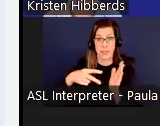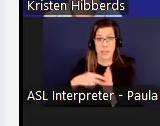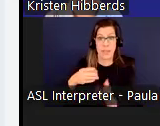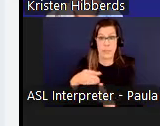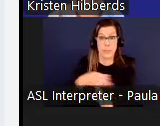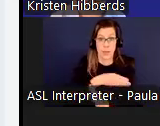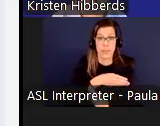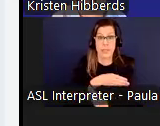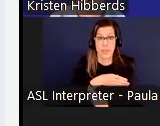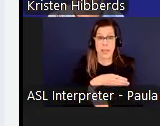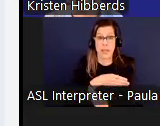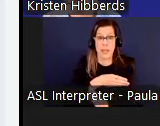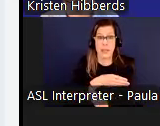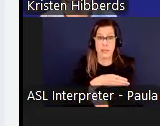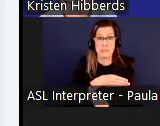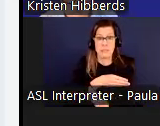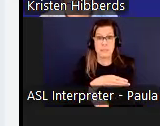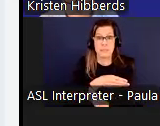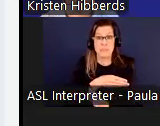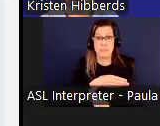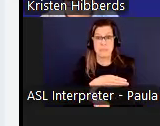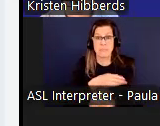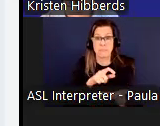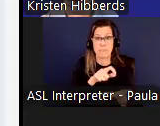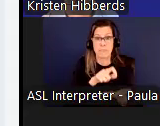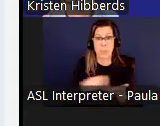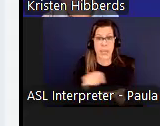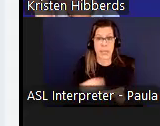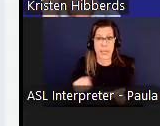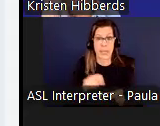previously, you know, or currently written is that physical